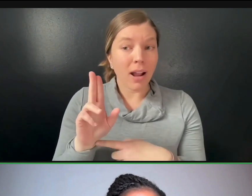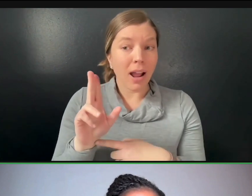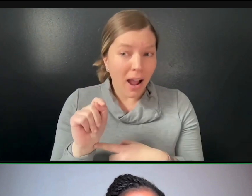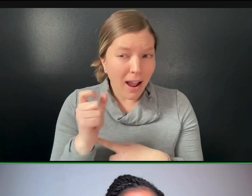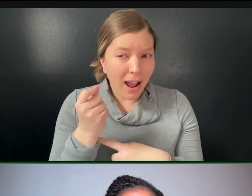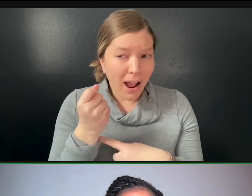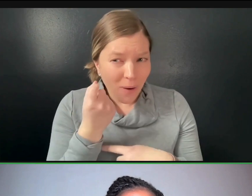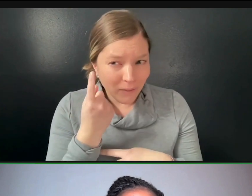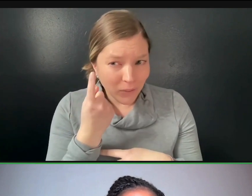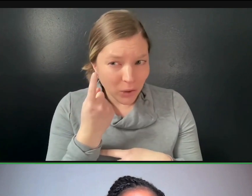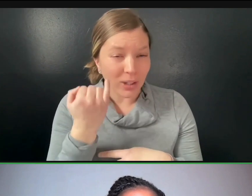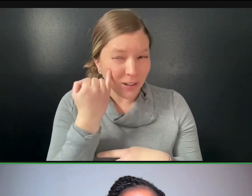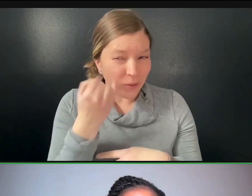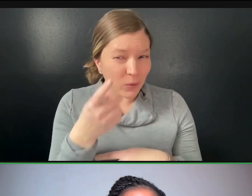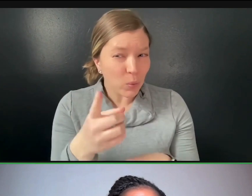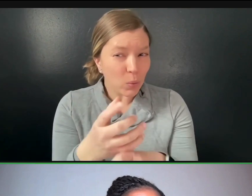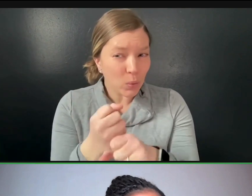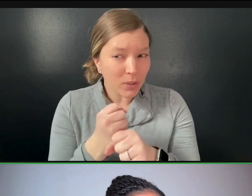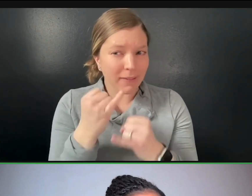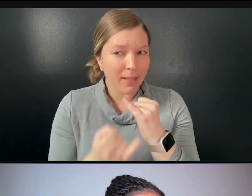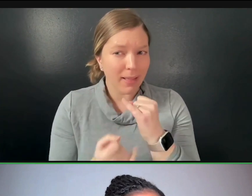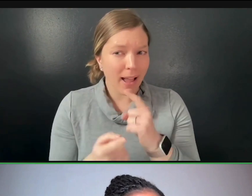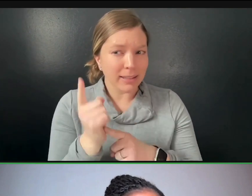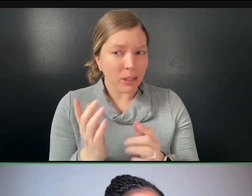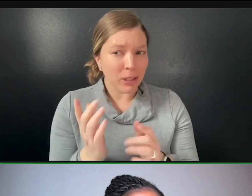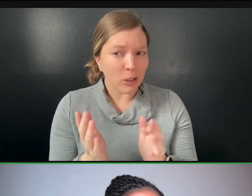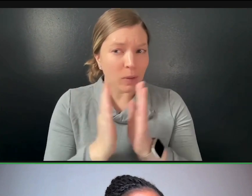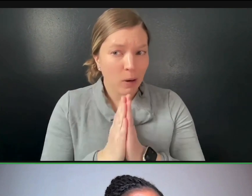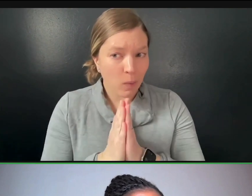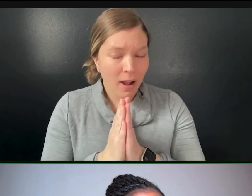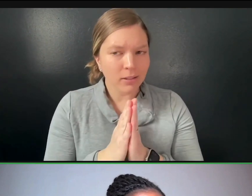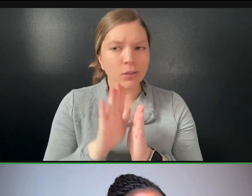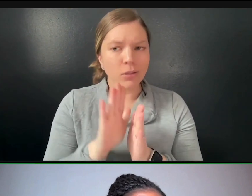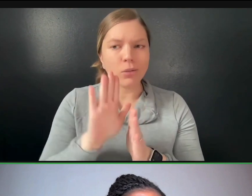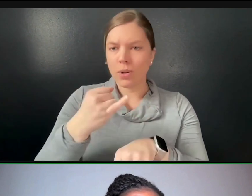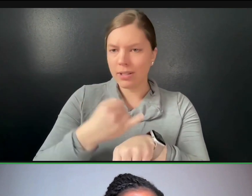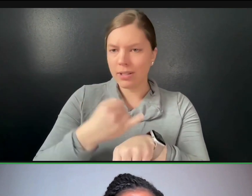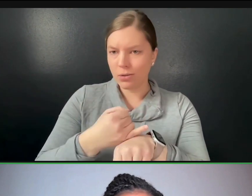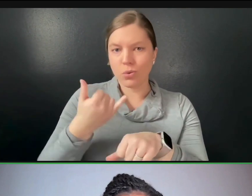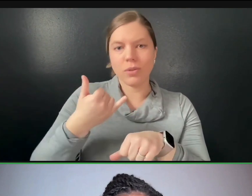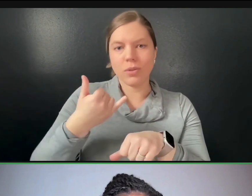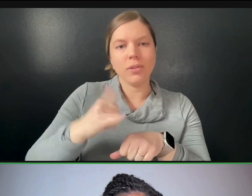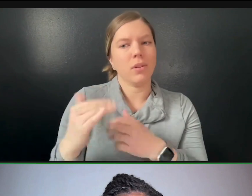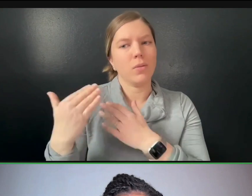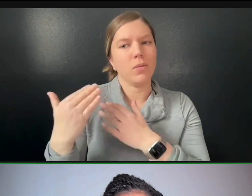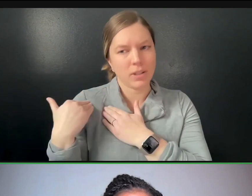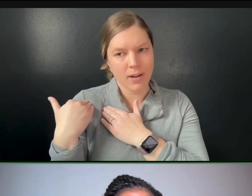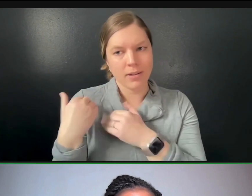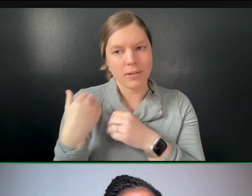that they will be provided. However, if you are receiving any last-minute requests,